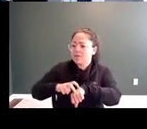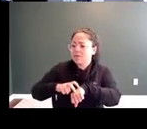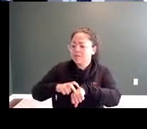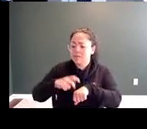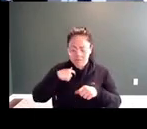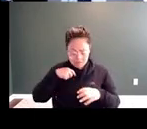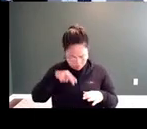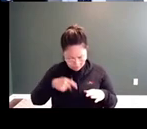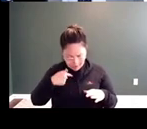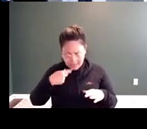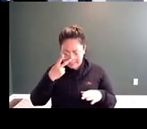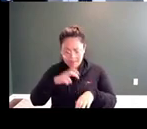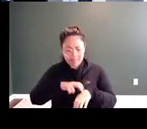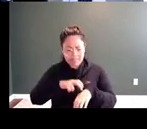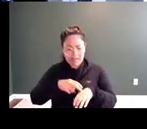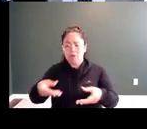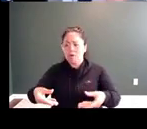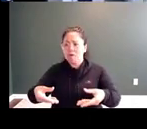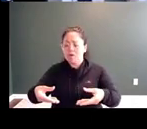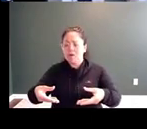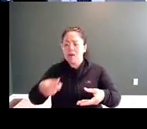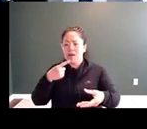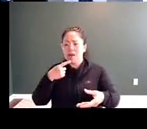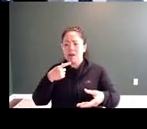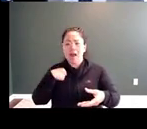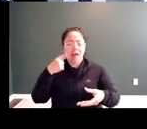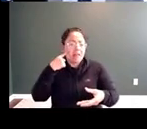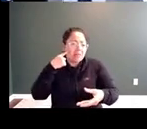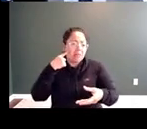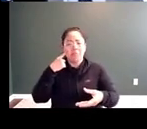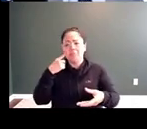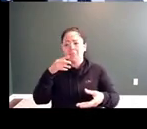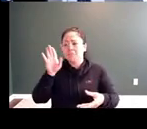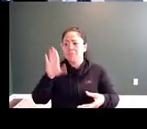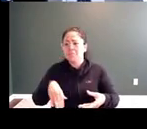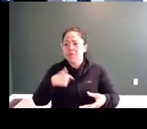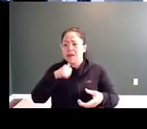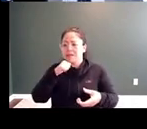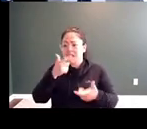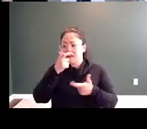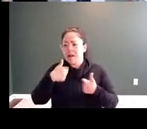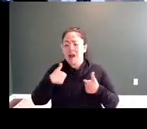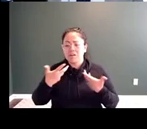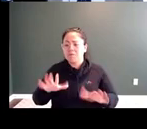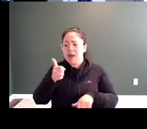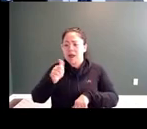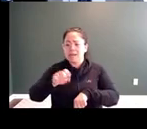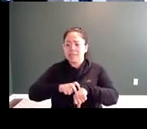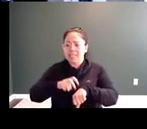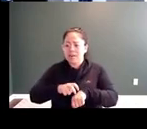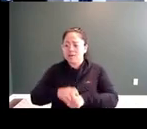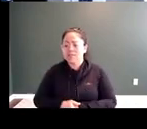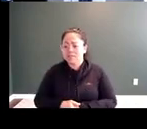and I see the potatoes are right in front of me. And I say to myself, you know what? I'm not interested in any potatoes. I'm not really a hungry for them.